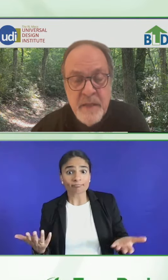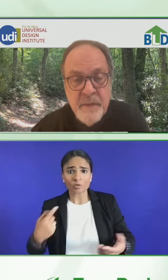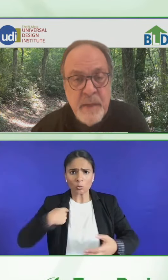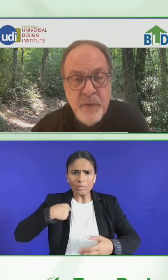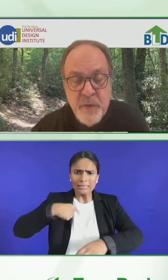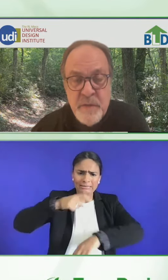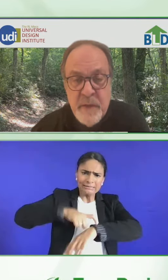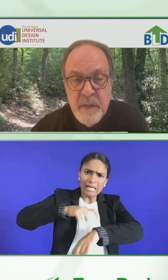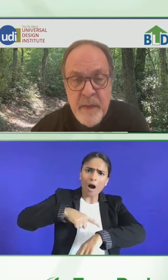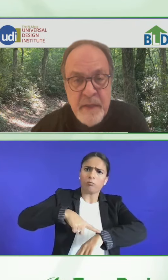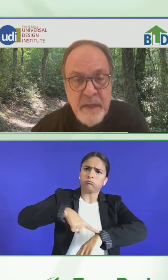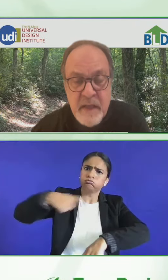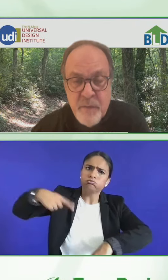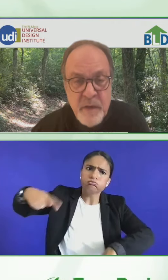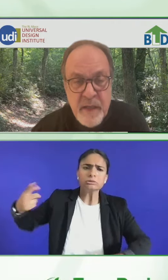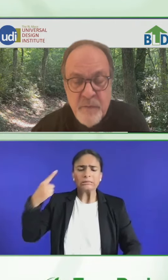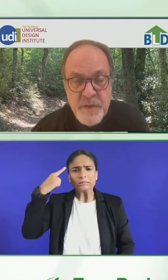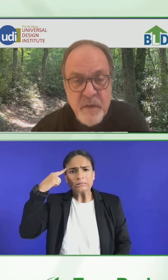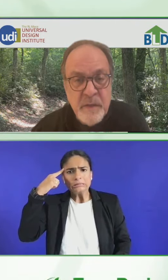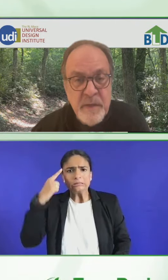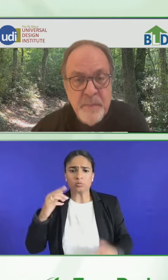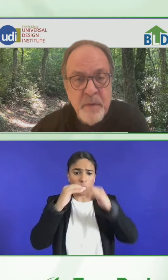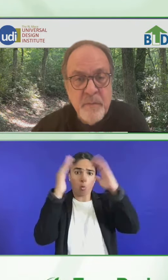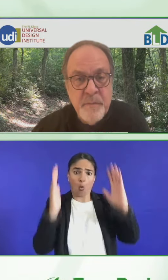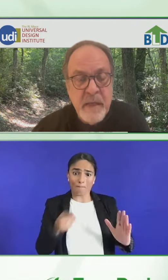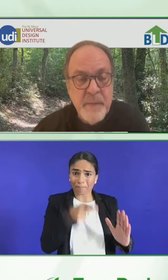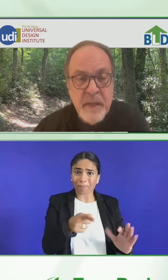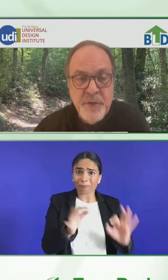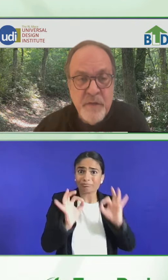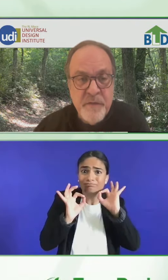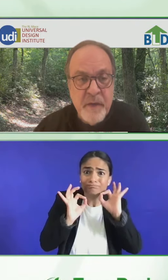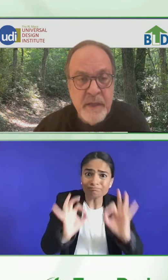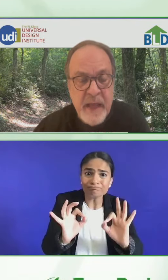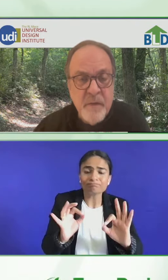And people use them independently can result in people becoming injured and falling down.